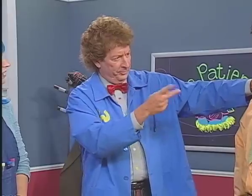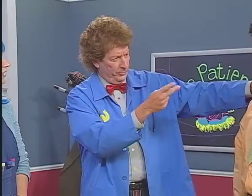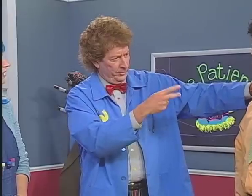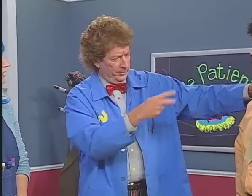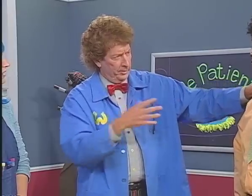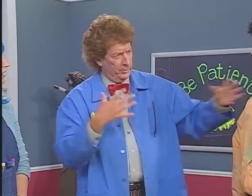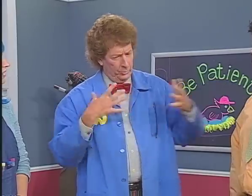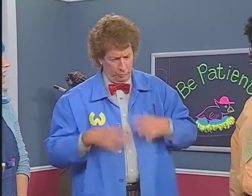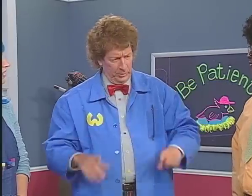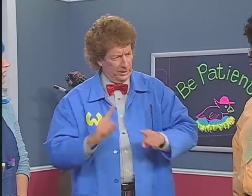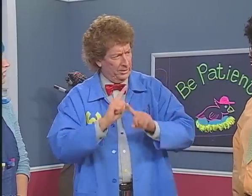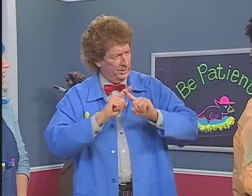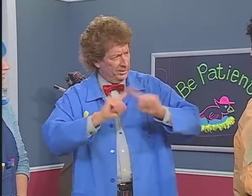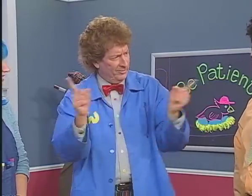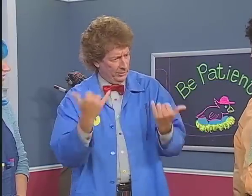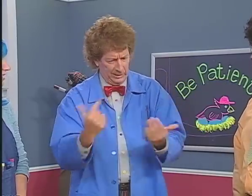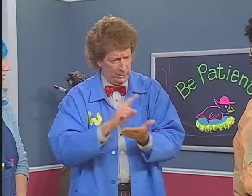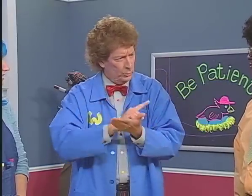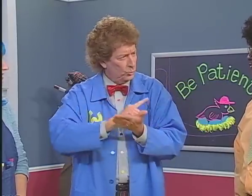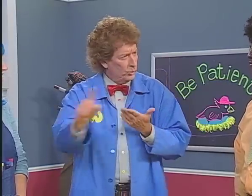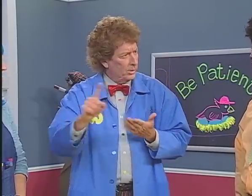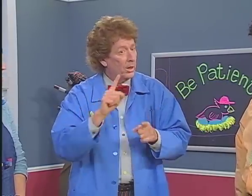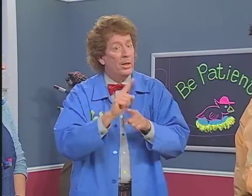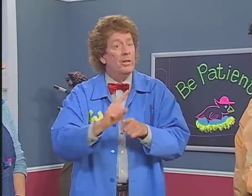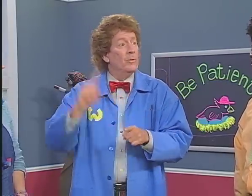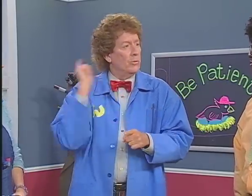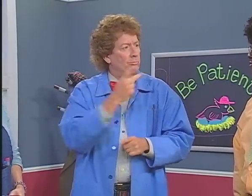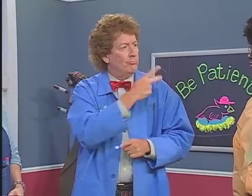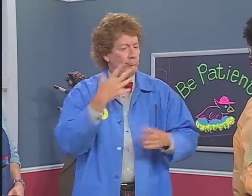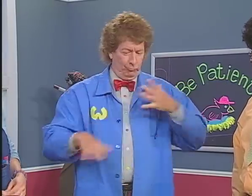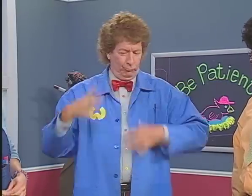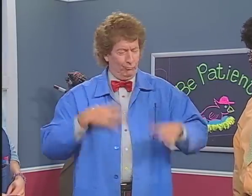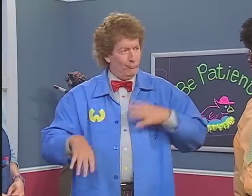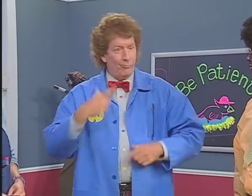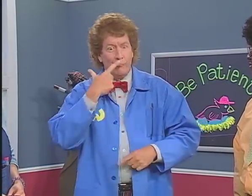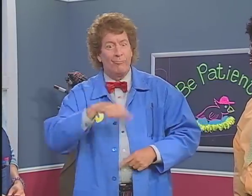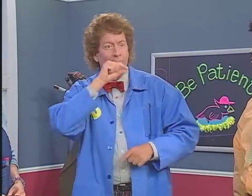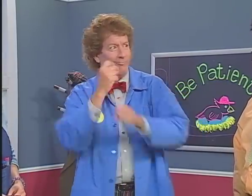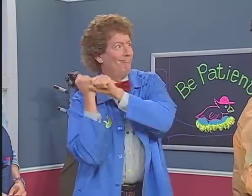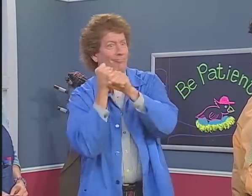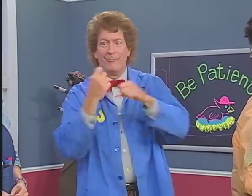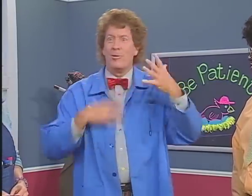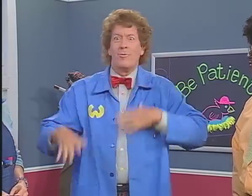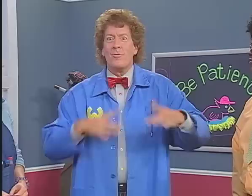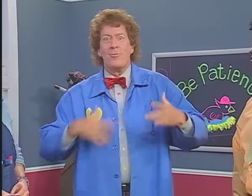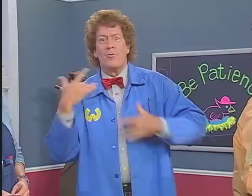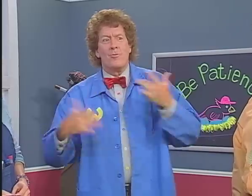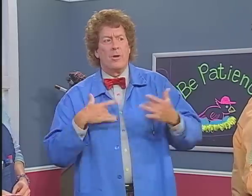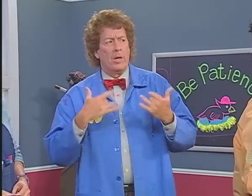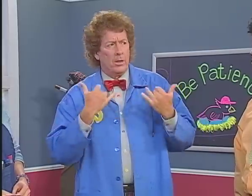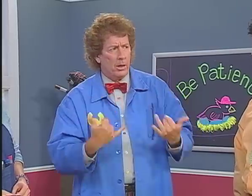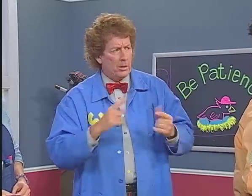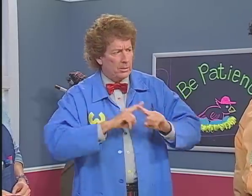YOU TWO ARE DRESSED DIFFERENTLY THIS WEEK. LAST WEEK YOU DRESSED IN CARDINAL CLOTHING AND WERE EXCITED.